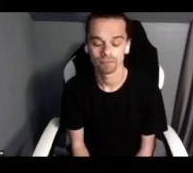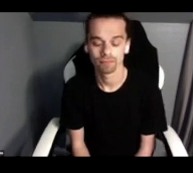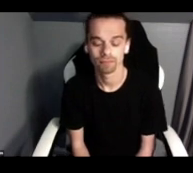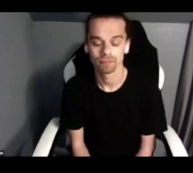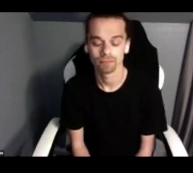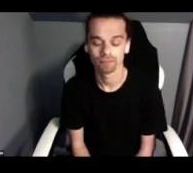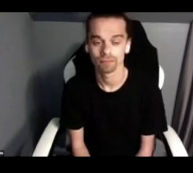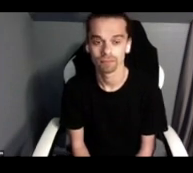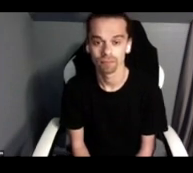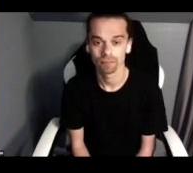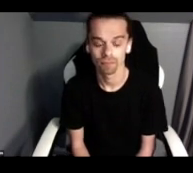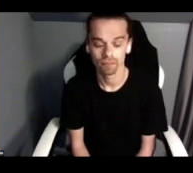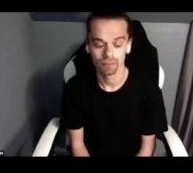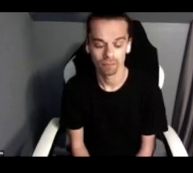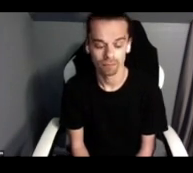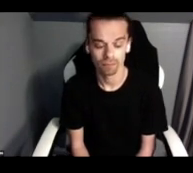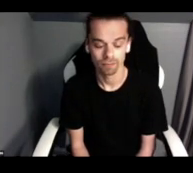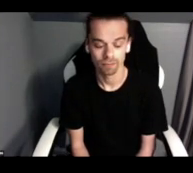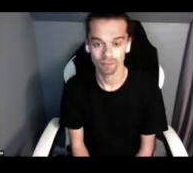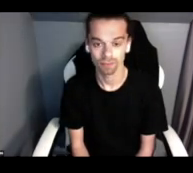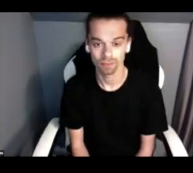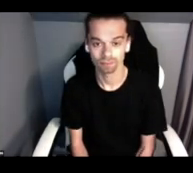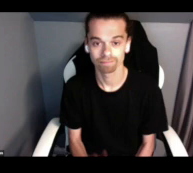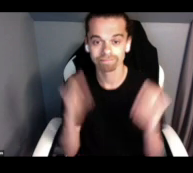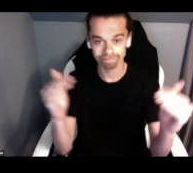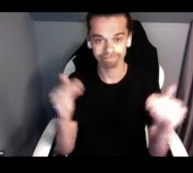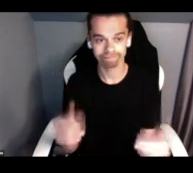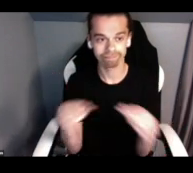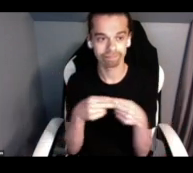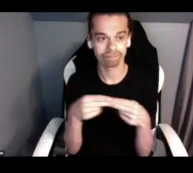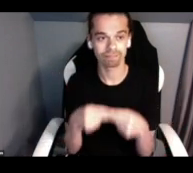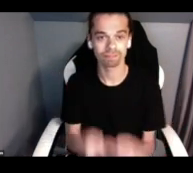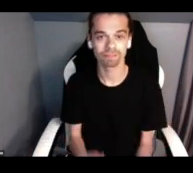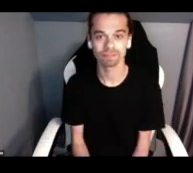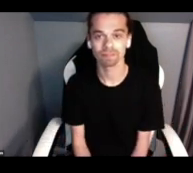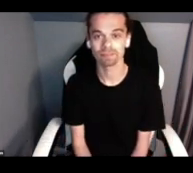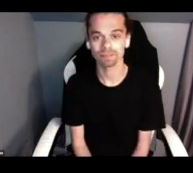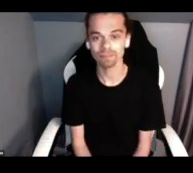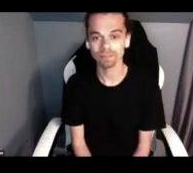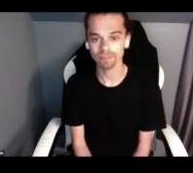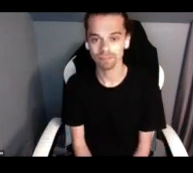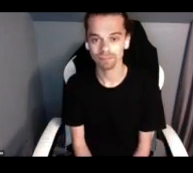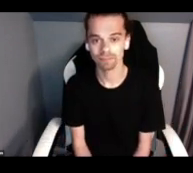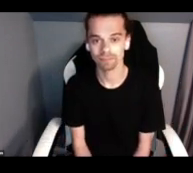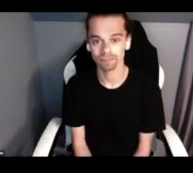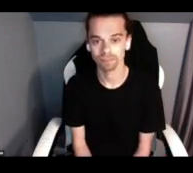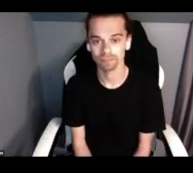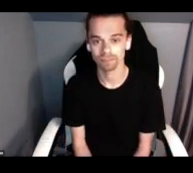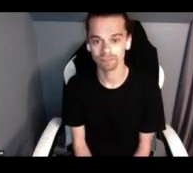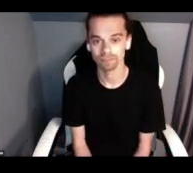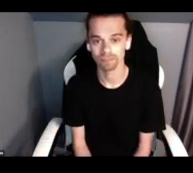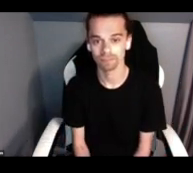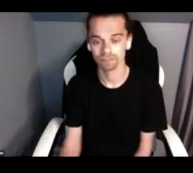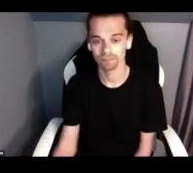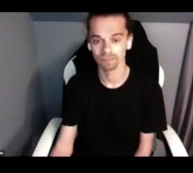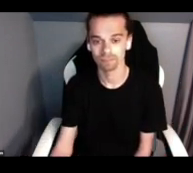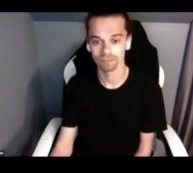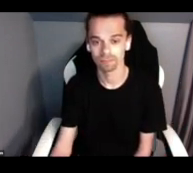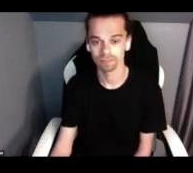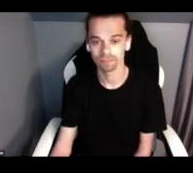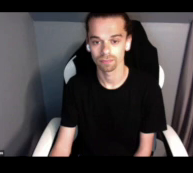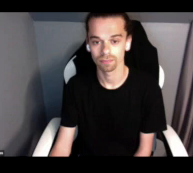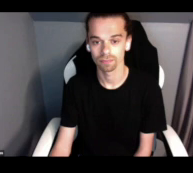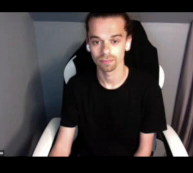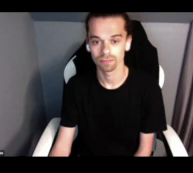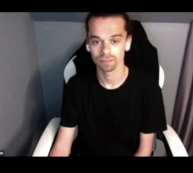Next slide, please. Our work within